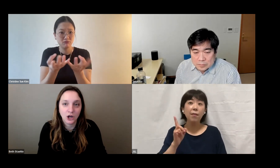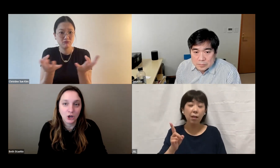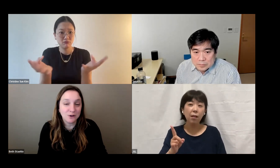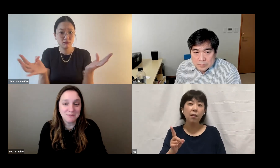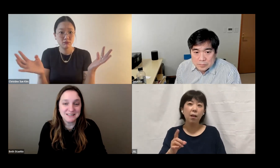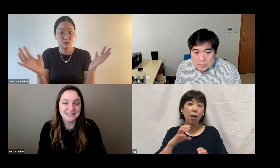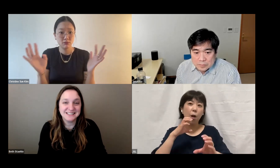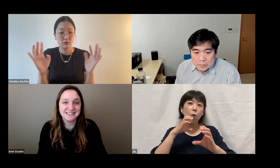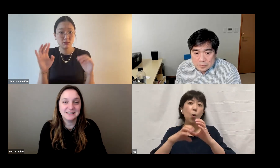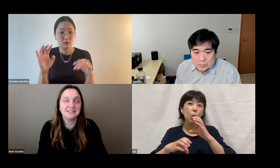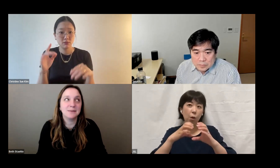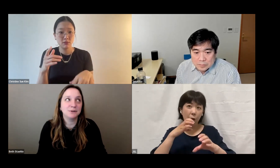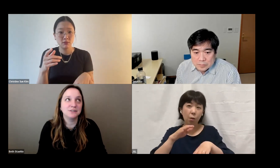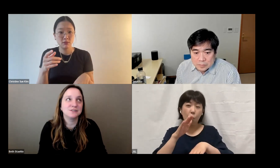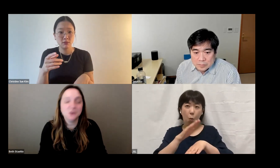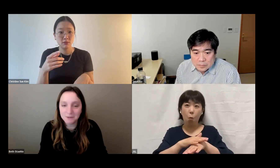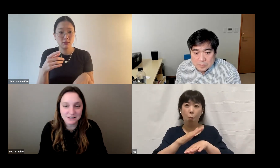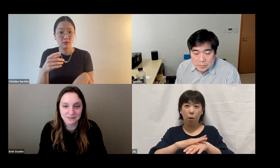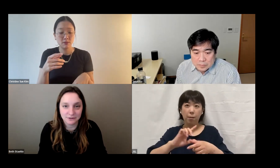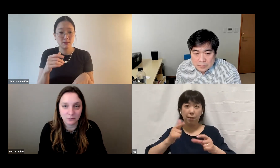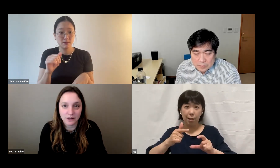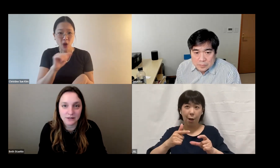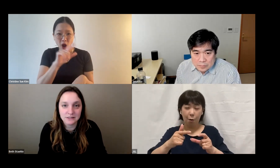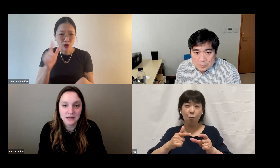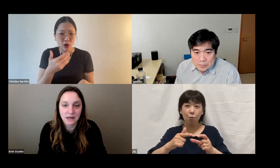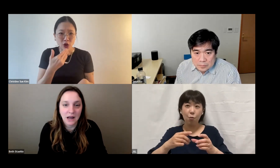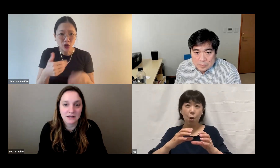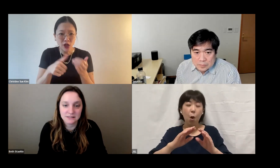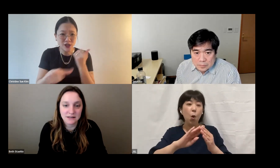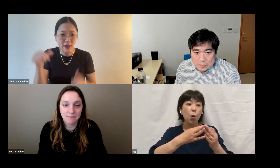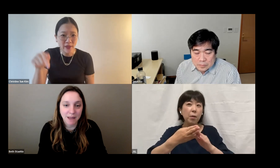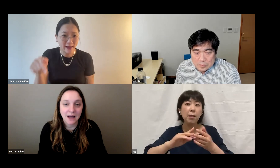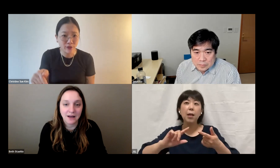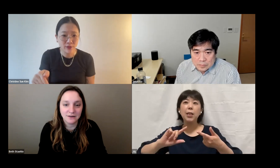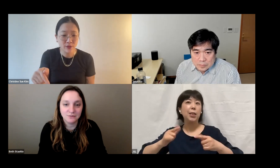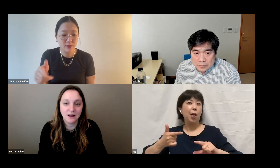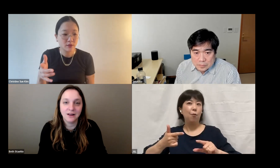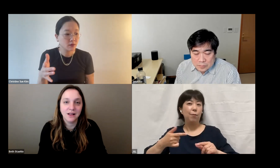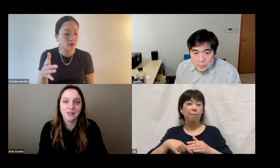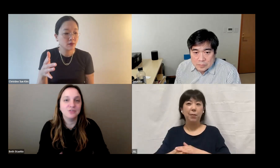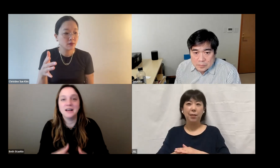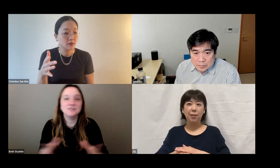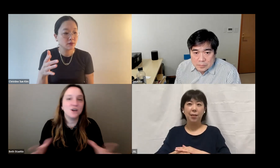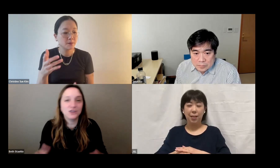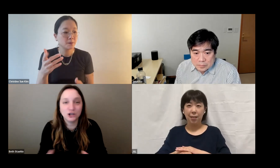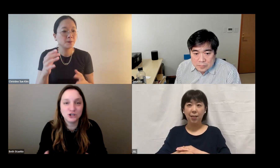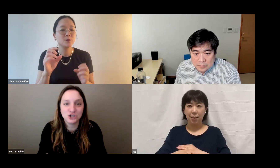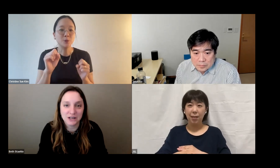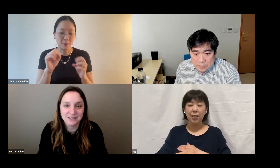You can be disabled in so many different ways and it's not bad, right? That's all the good shit.